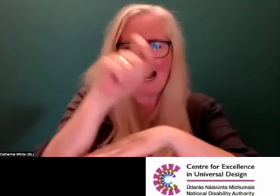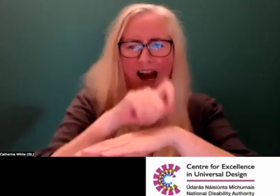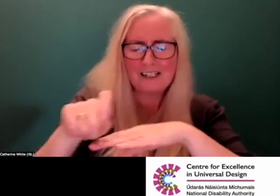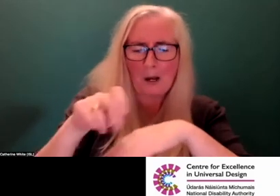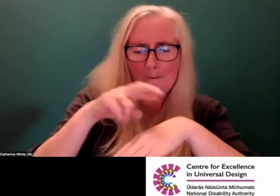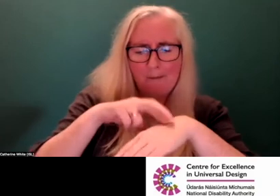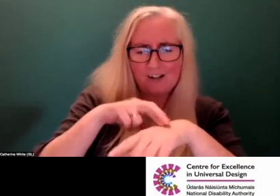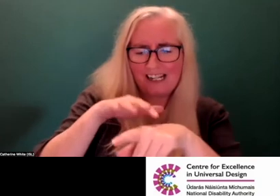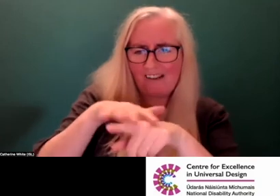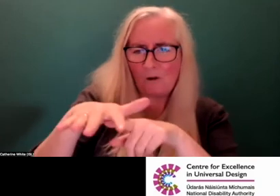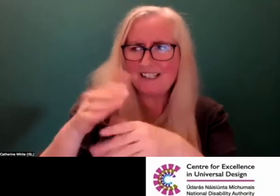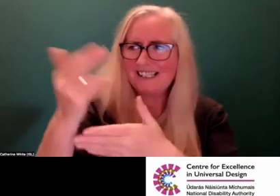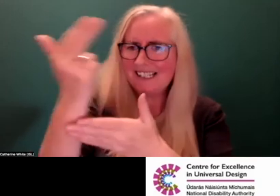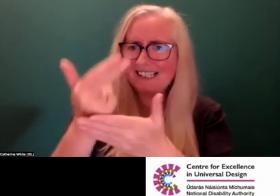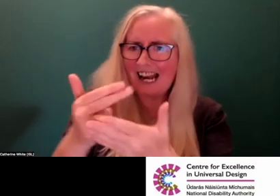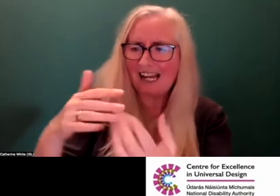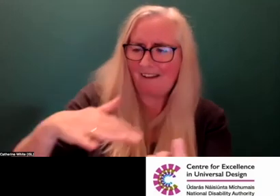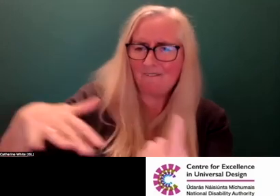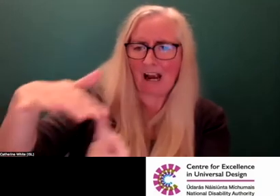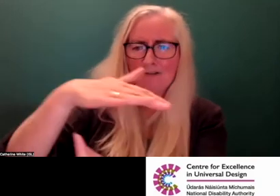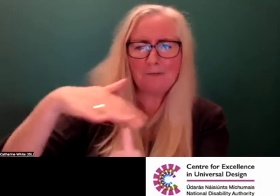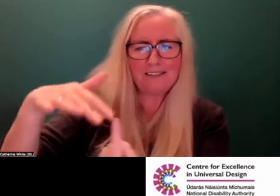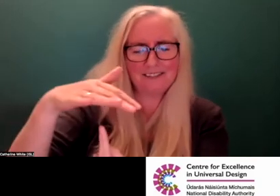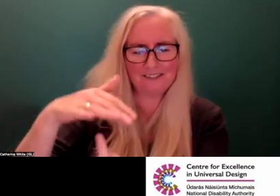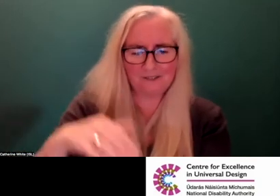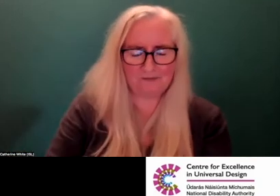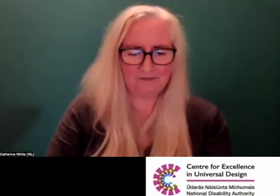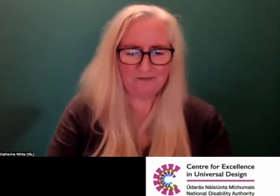how can architects better influence then the design environment that we work in?